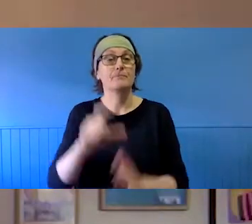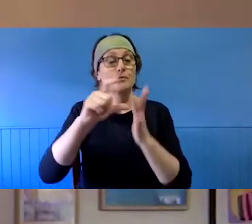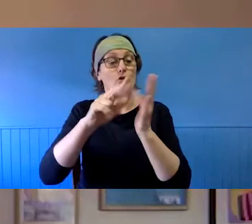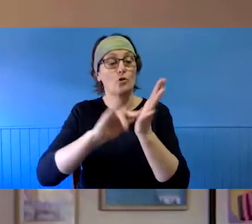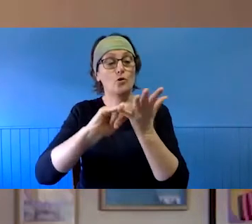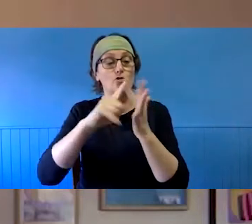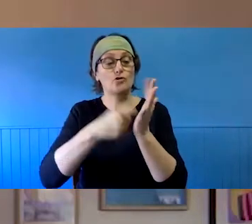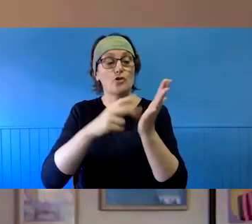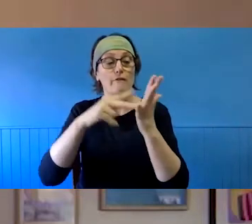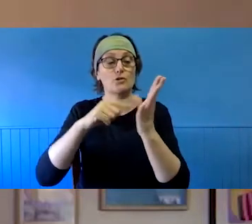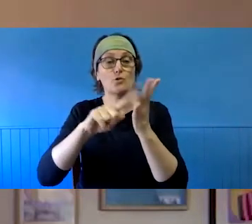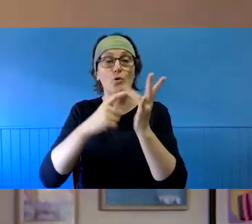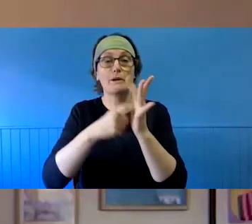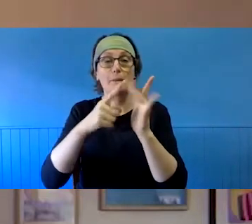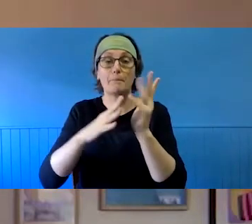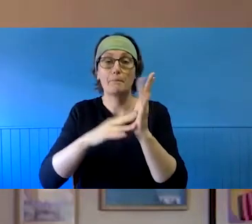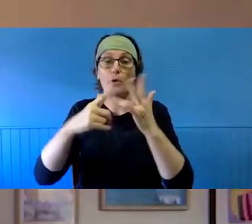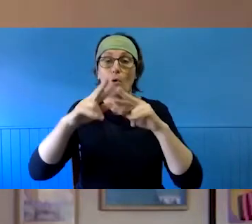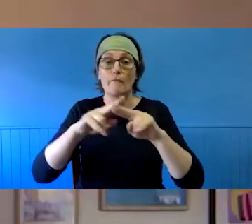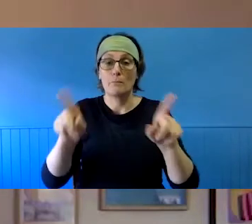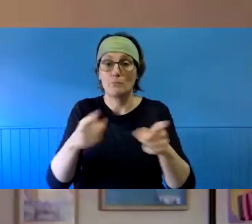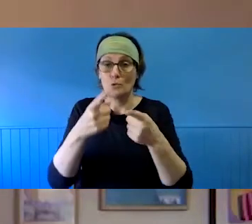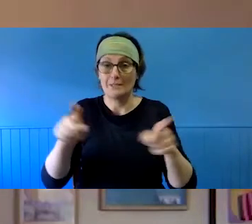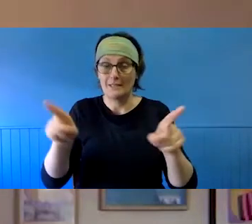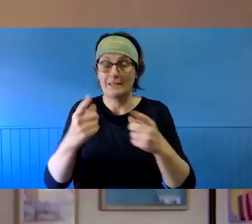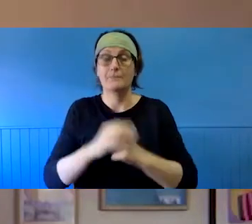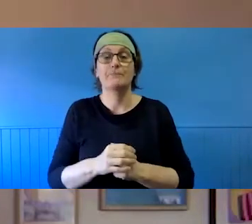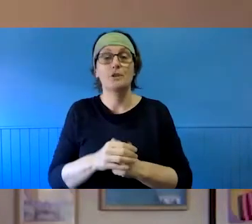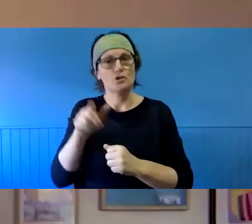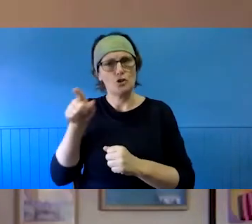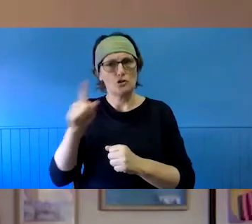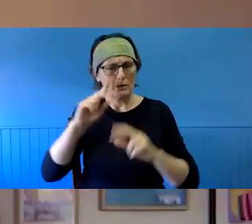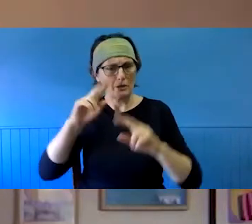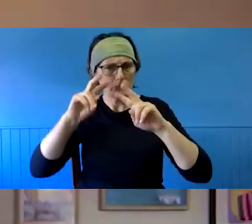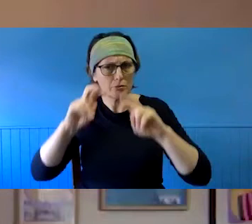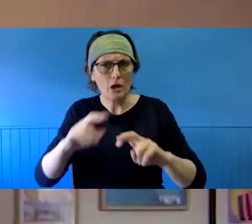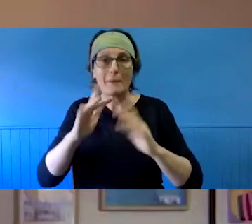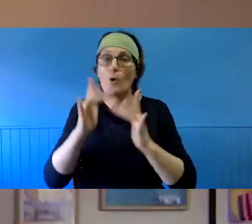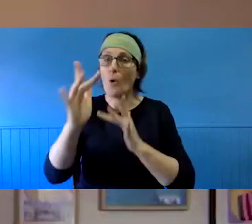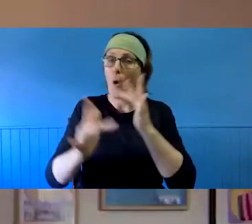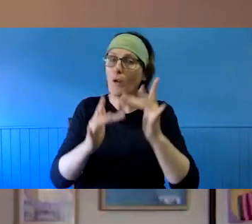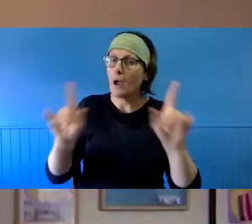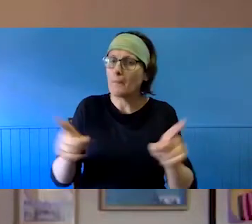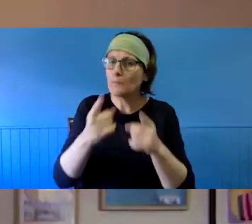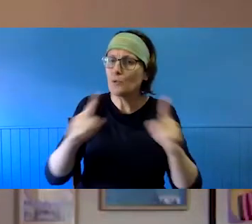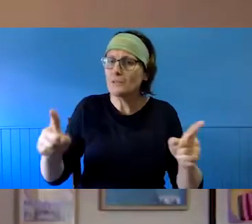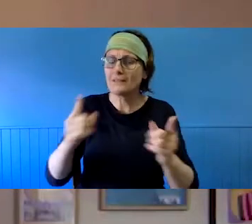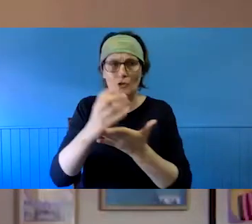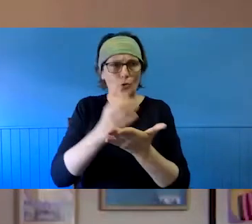exponential increase at the undergraduate course level, oh sorry, an exponential increase of online music courses offerings at the undergraduate. level.